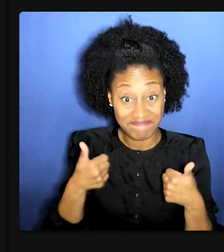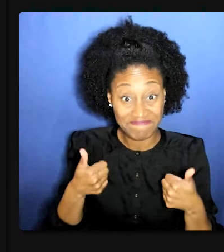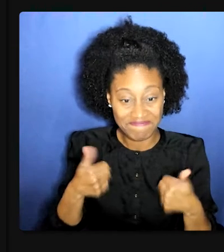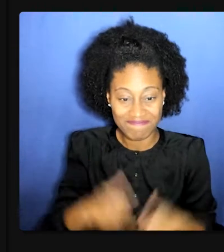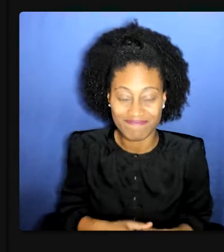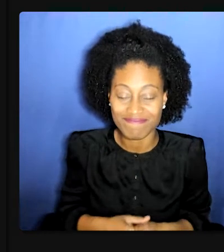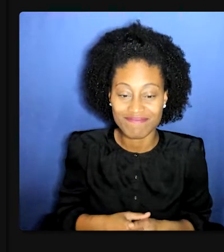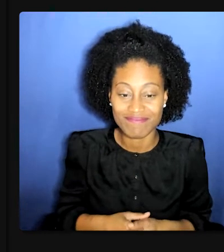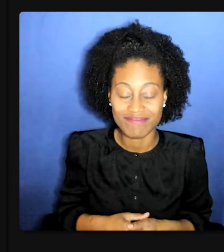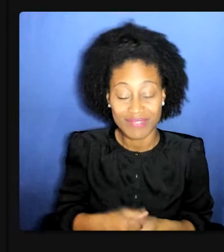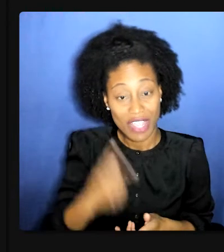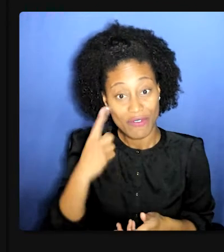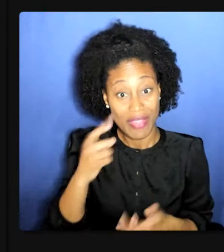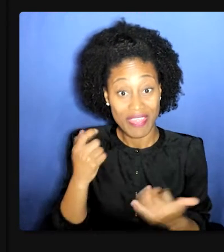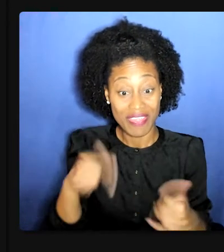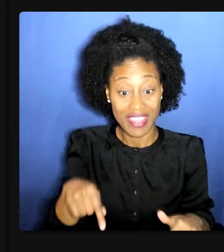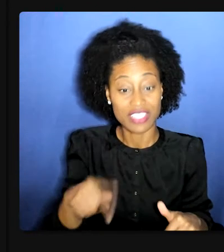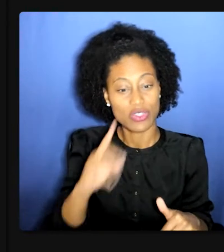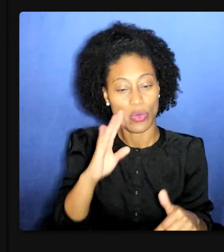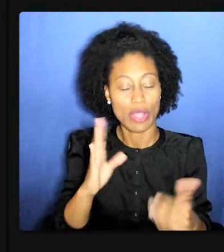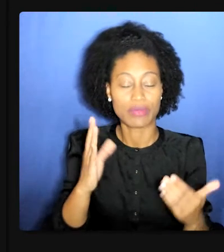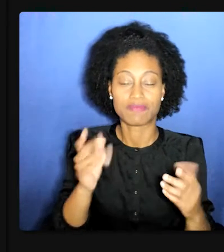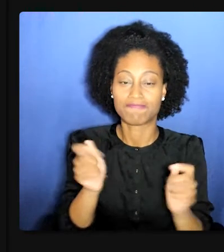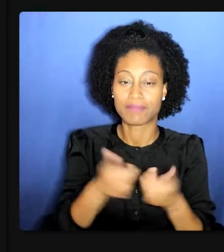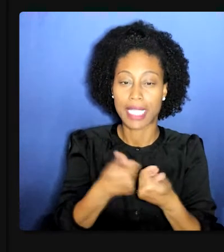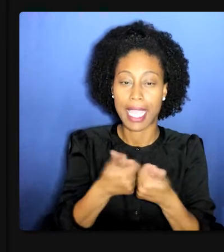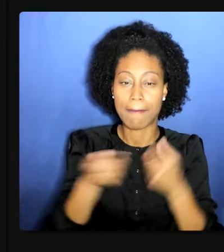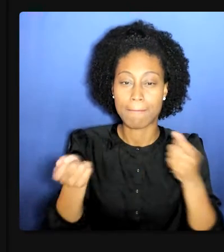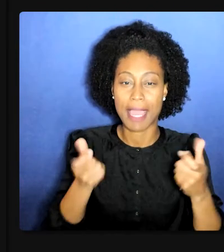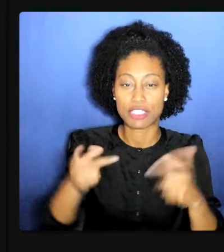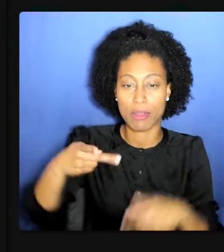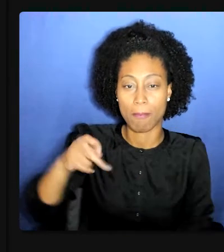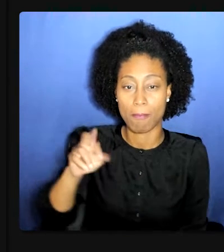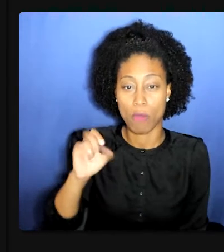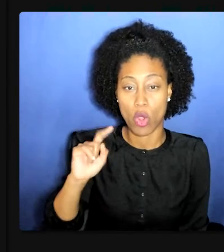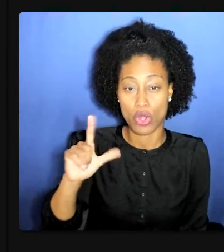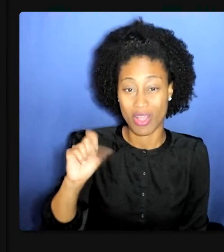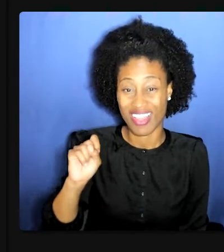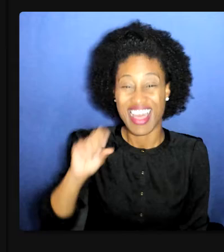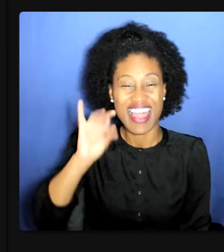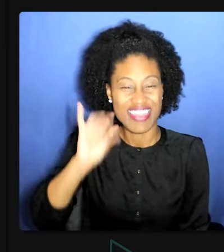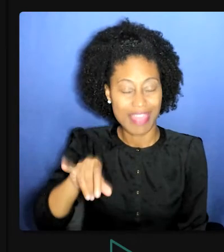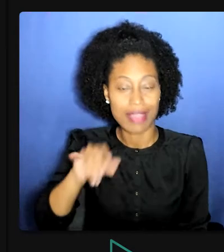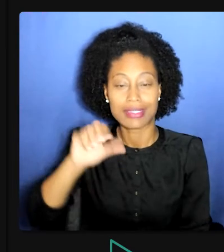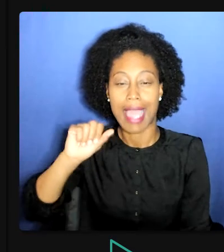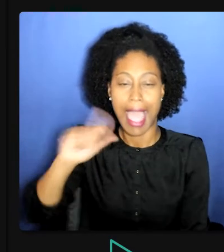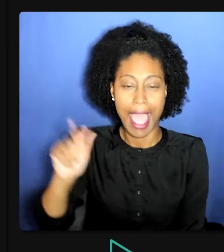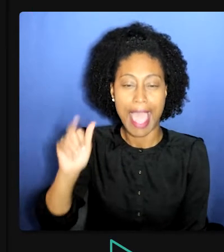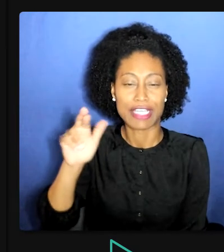For this, let's move on to the game manager portal, which is basically the web portal of Azure PlayFab.